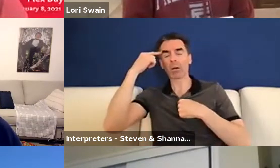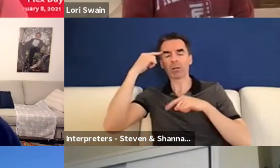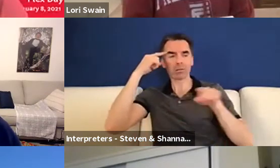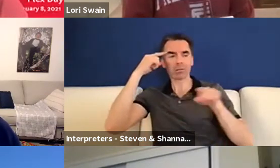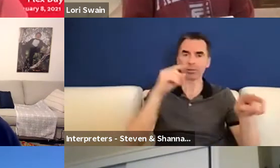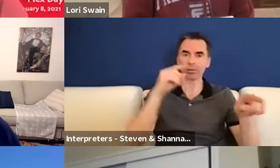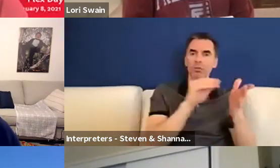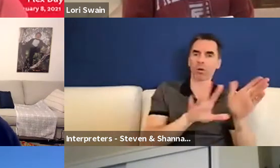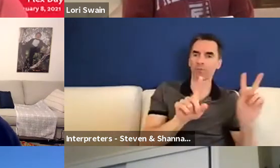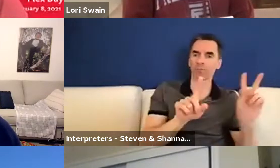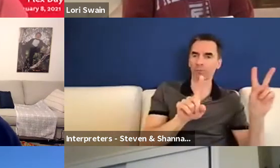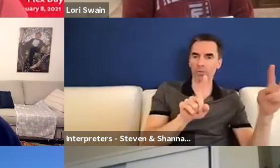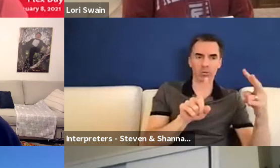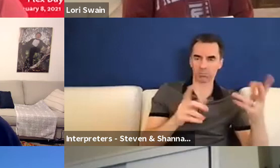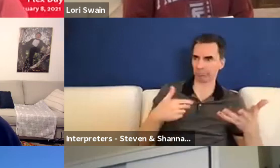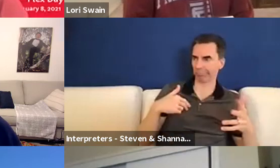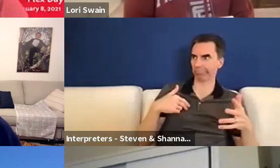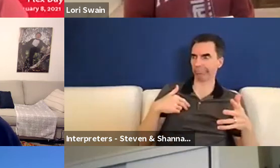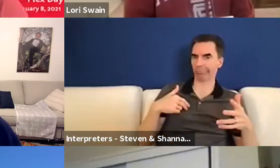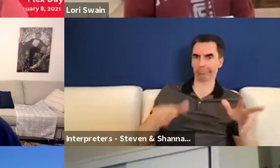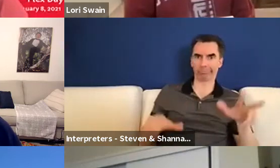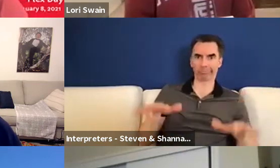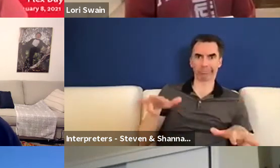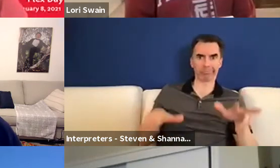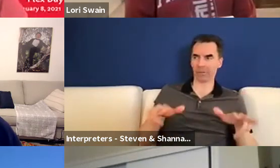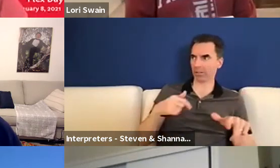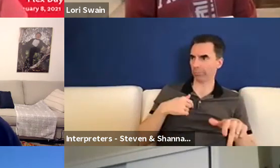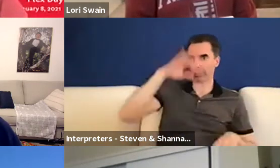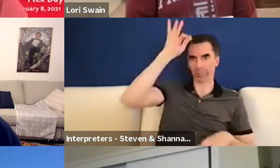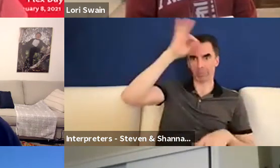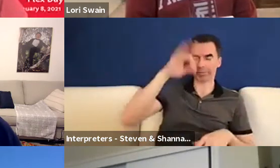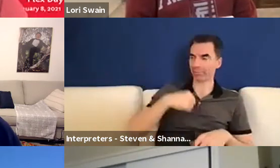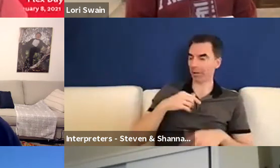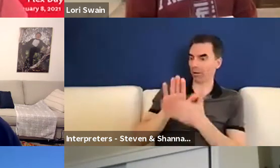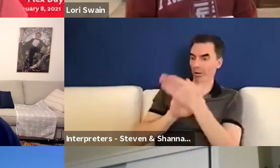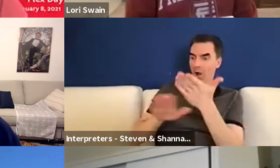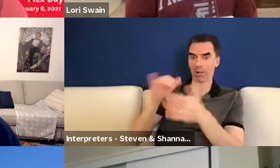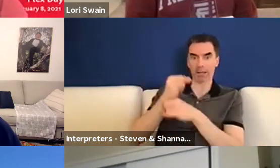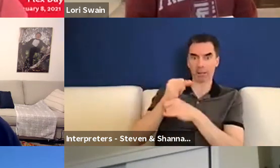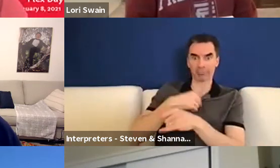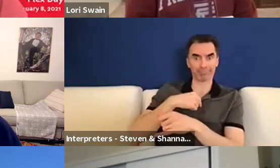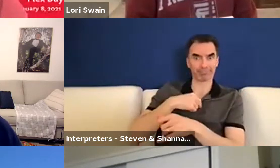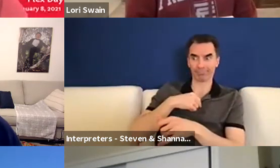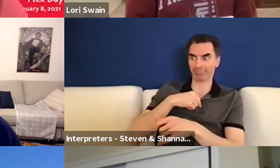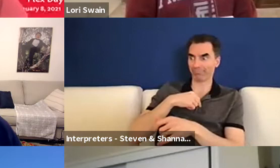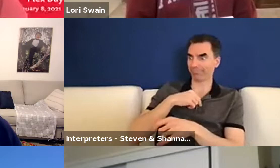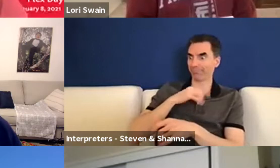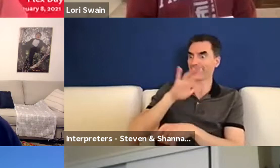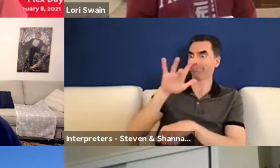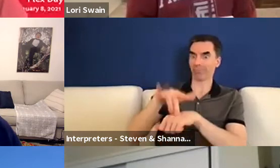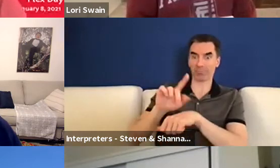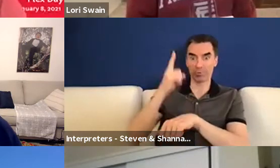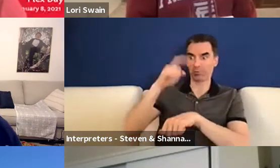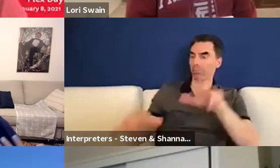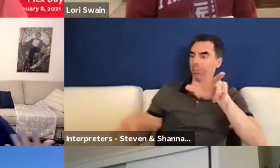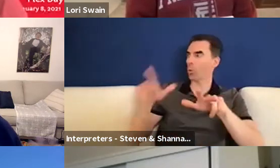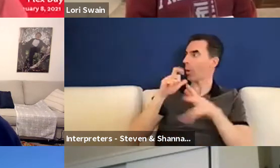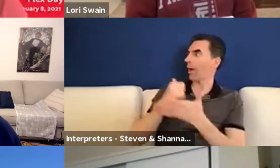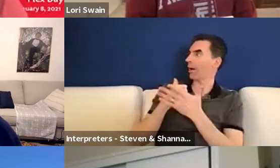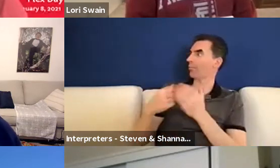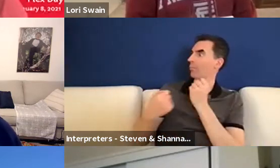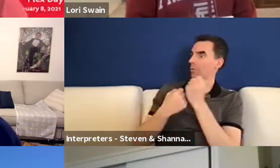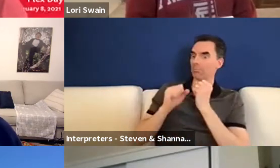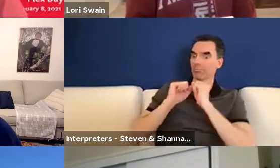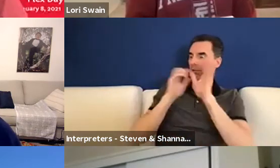anything that they've never stepped on a college campus, and they don't have anybody to help them. So let's assume a student says